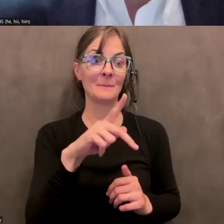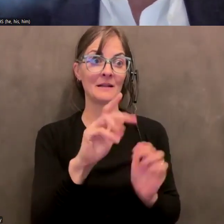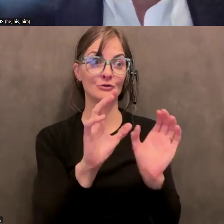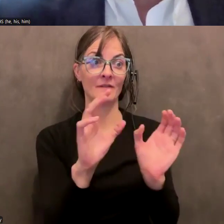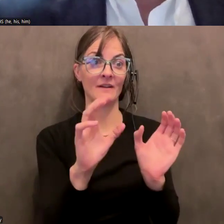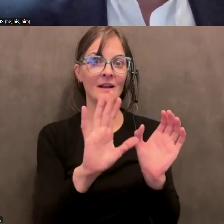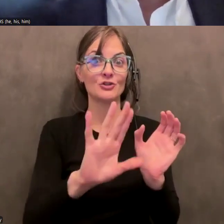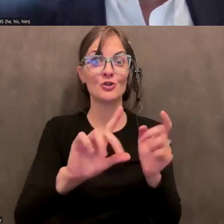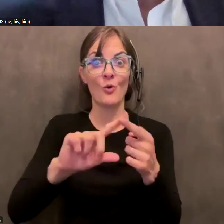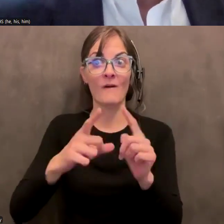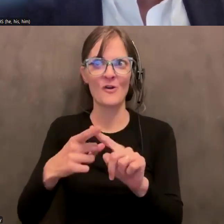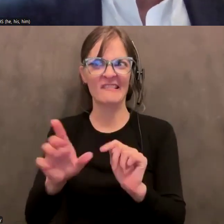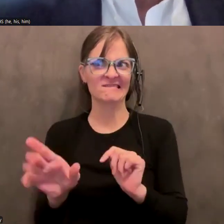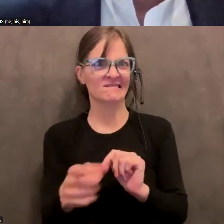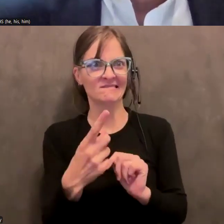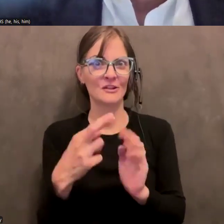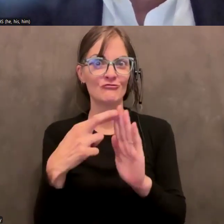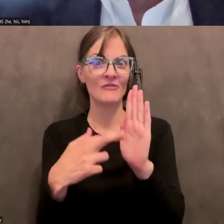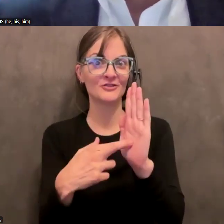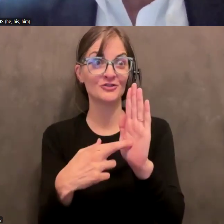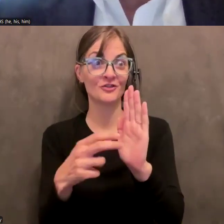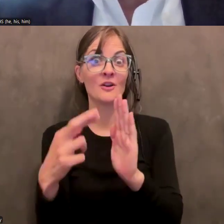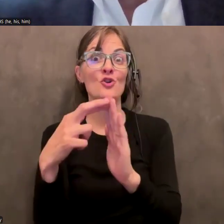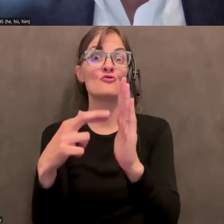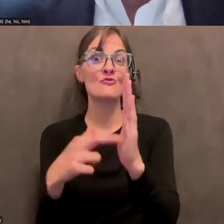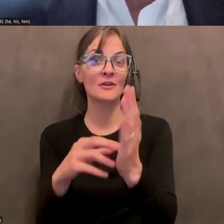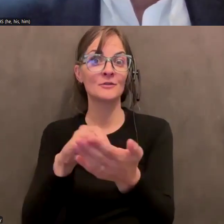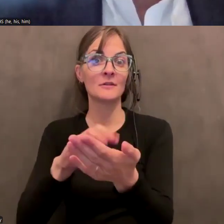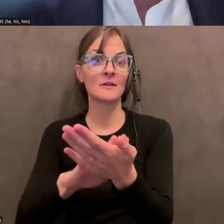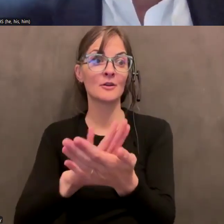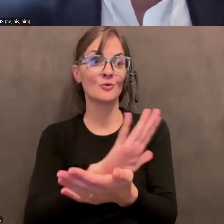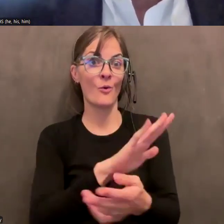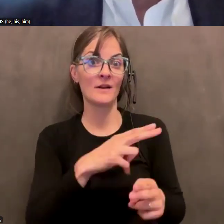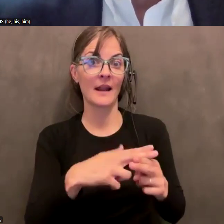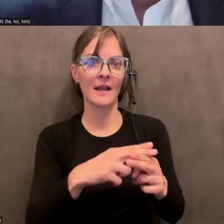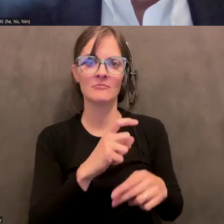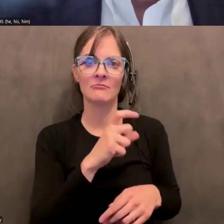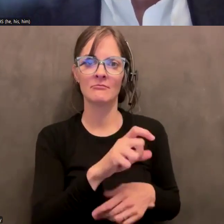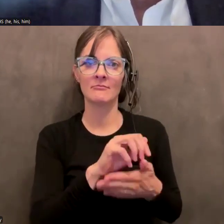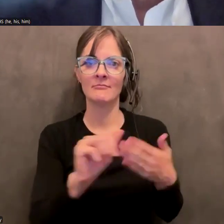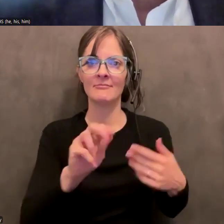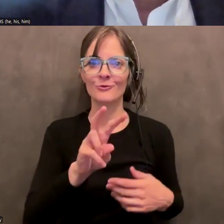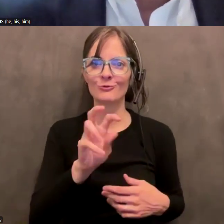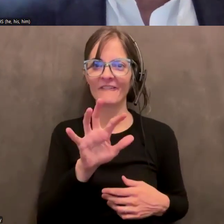where you can have your friend list your name and you get a $250 bonus, which is not limited.